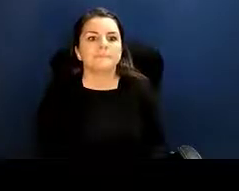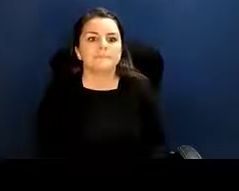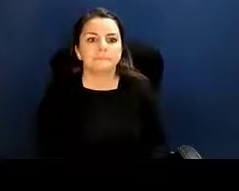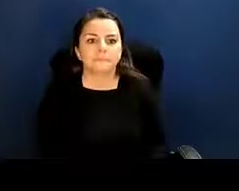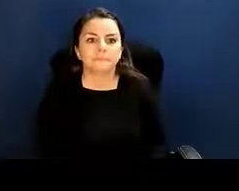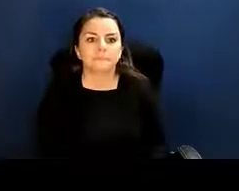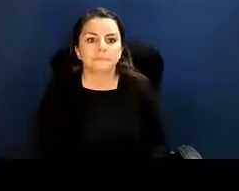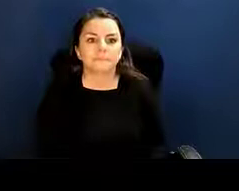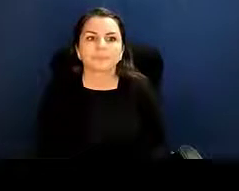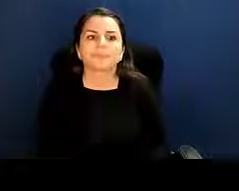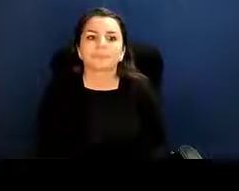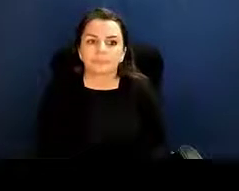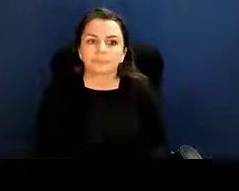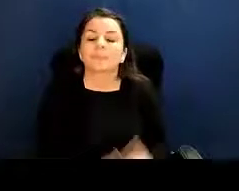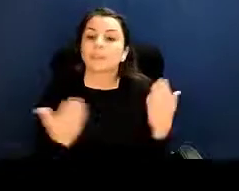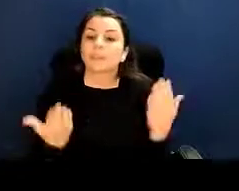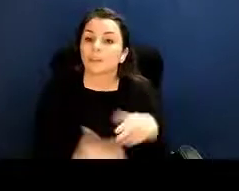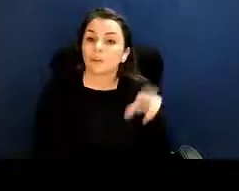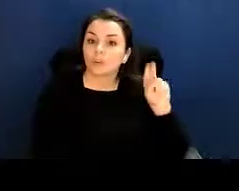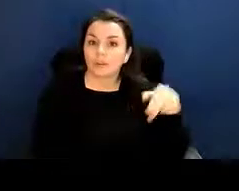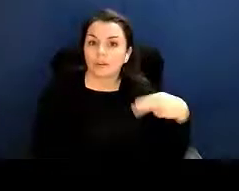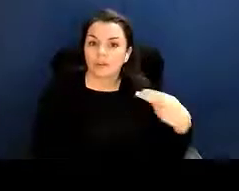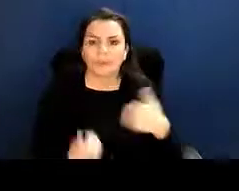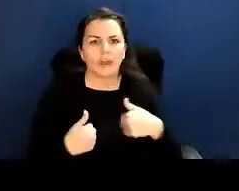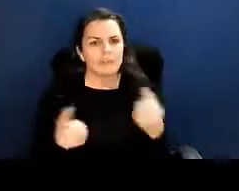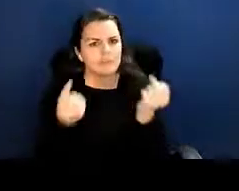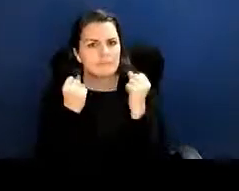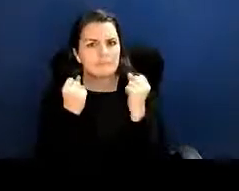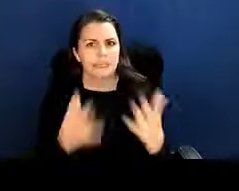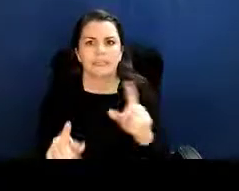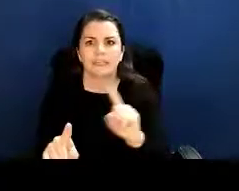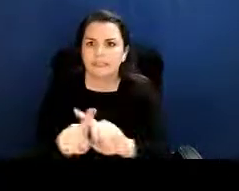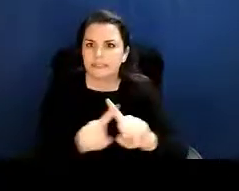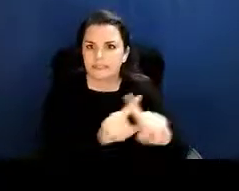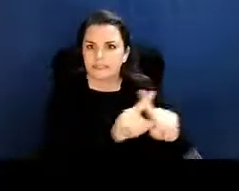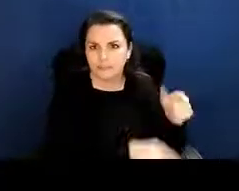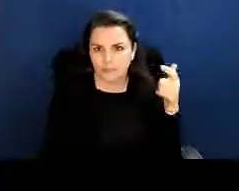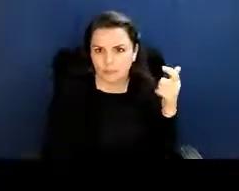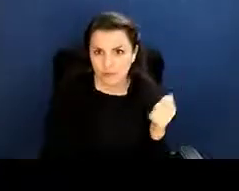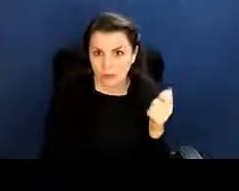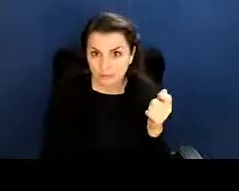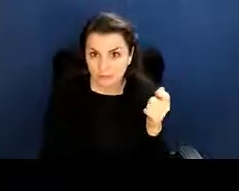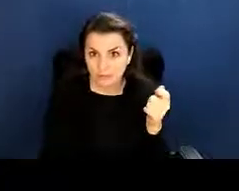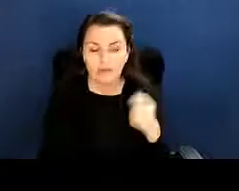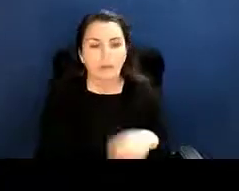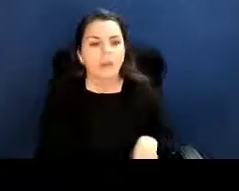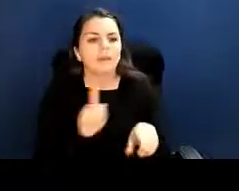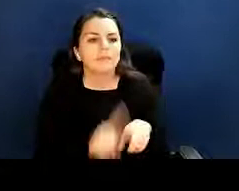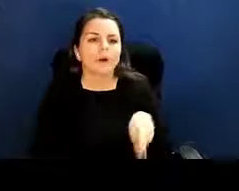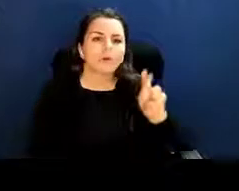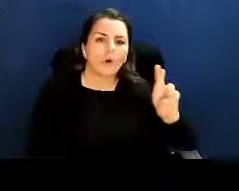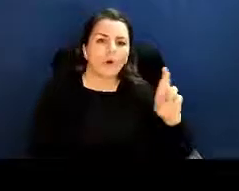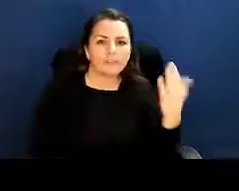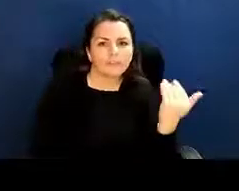So, the NIH has a lot of different grant mechanisms. What differentiates the R15 from, say, the R01?